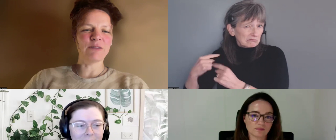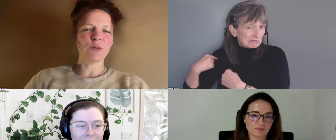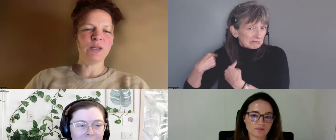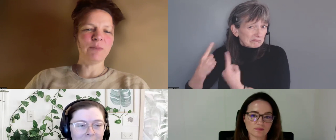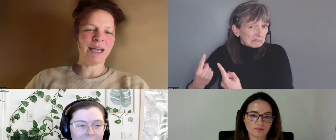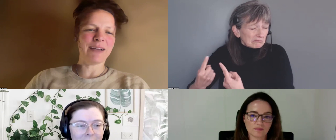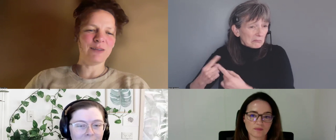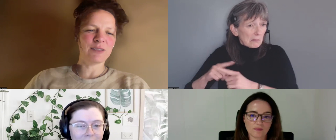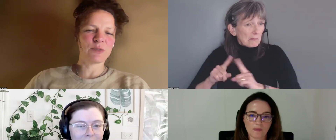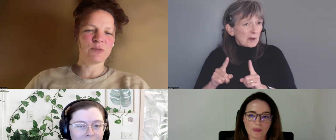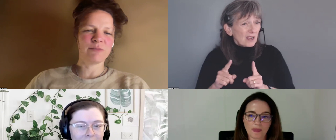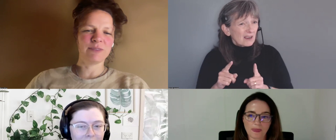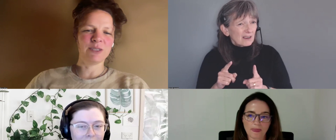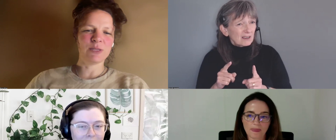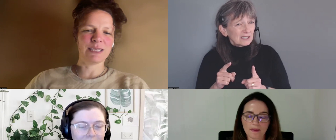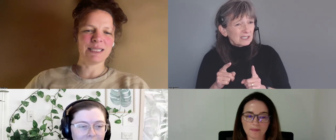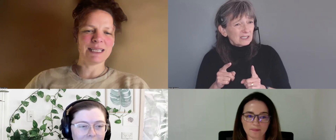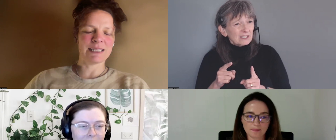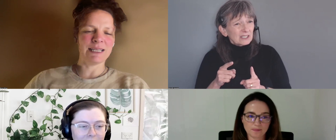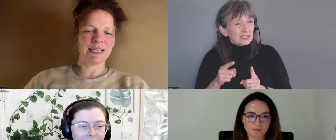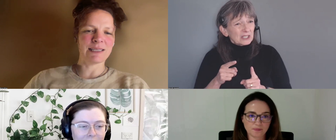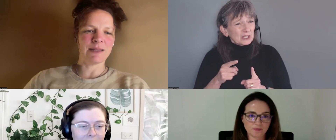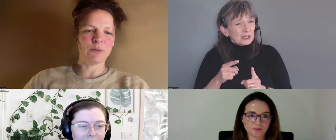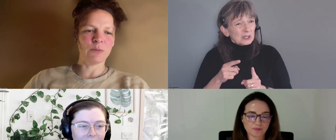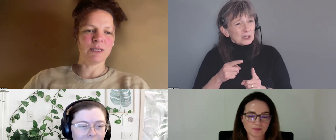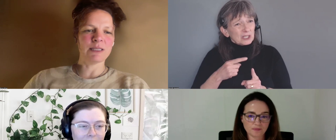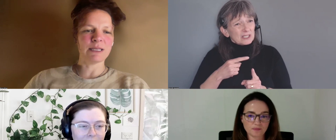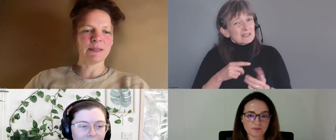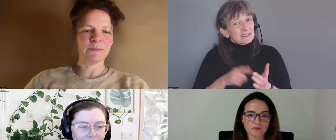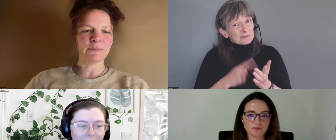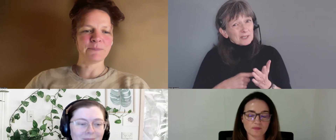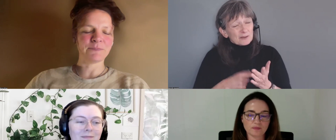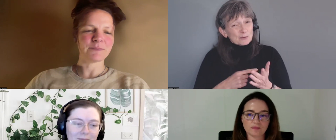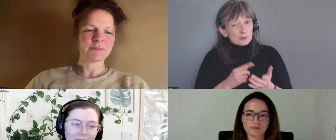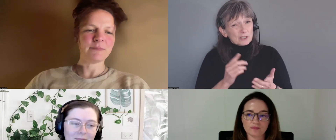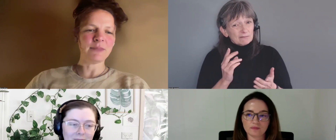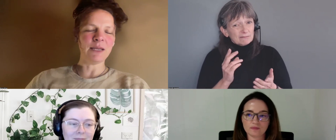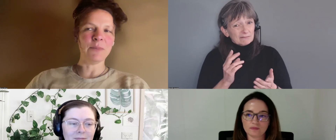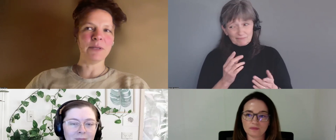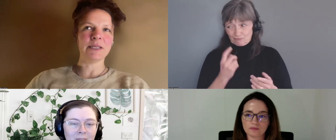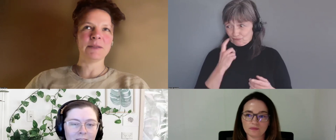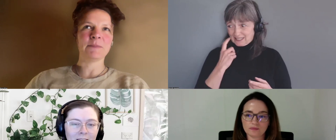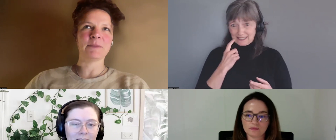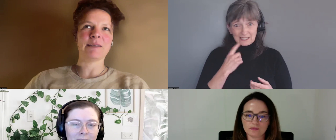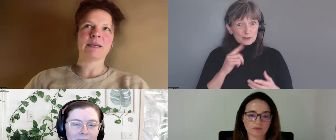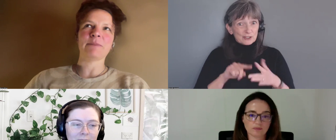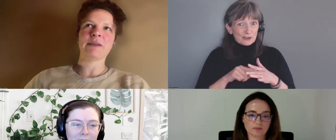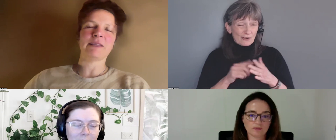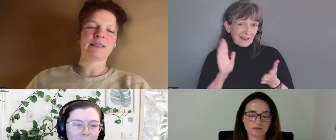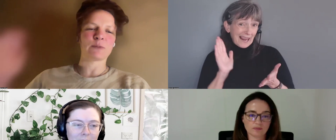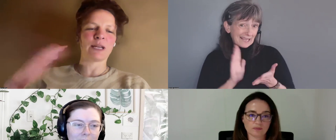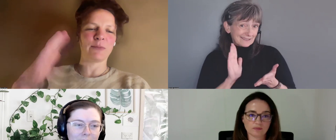of are going back a lot to using it less and less at the moment. But I think this will come